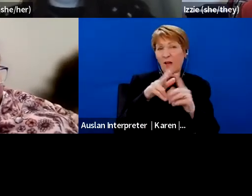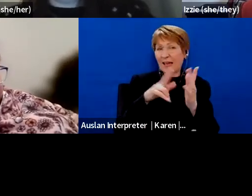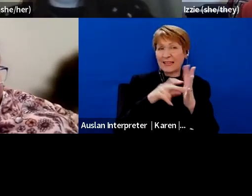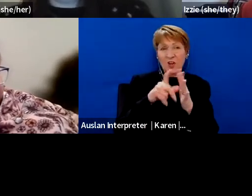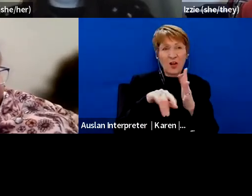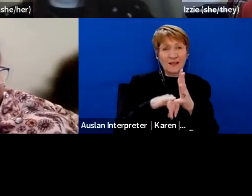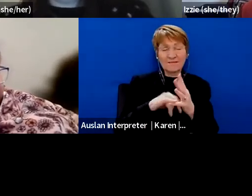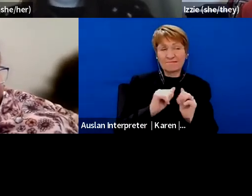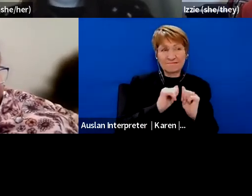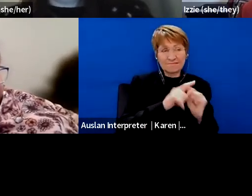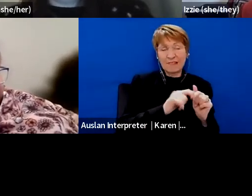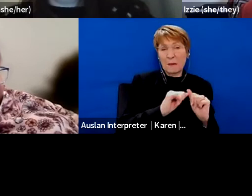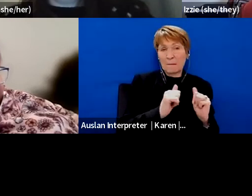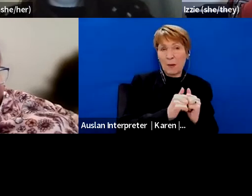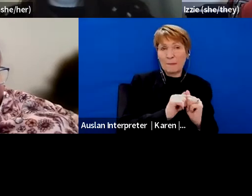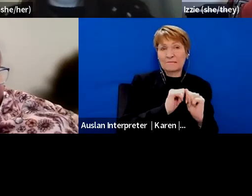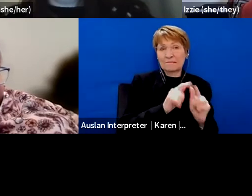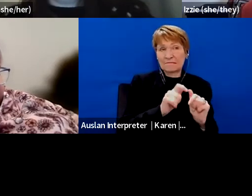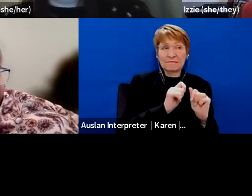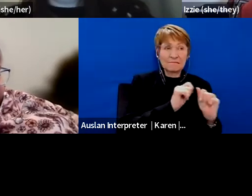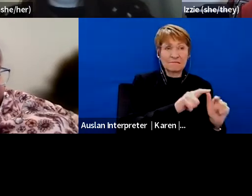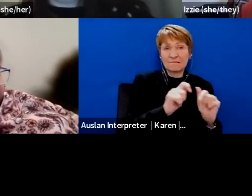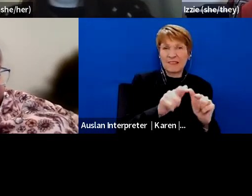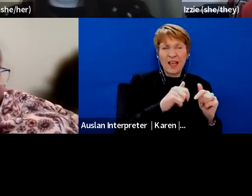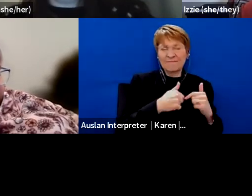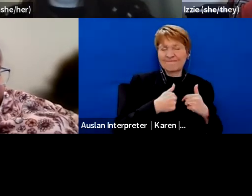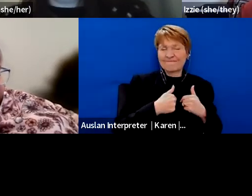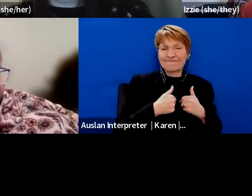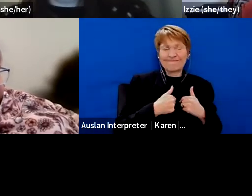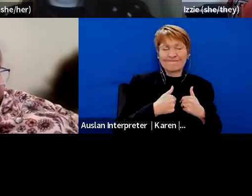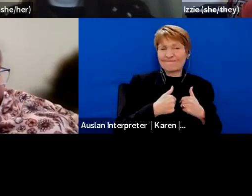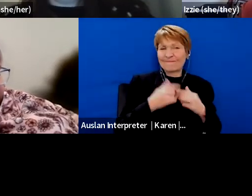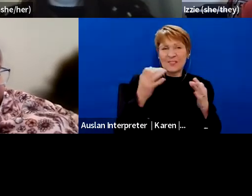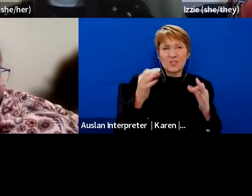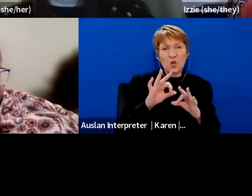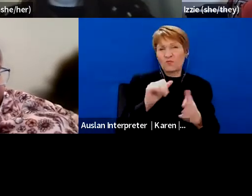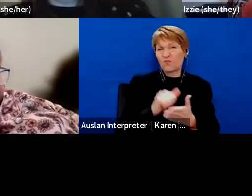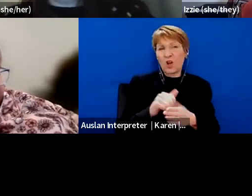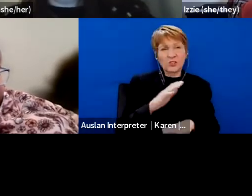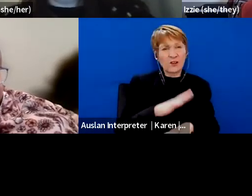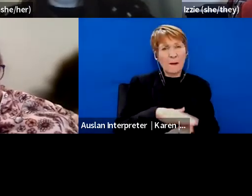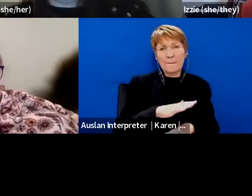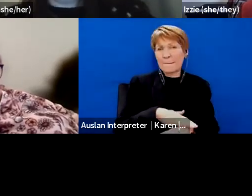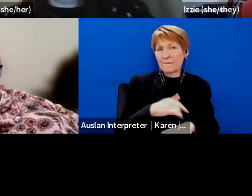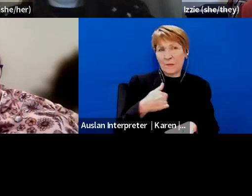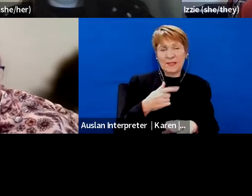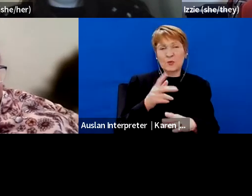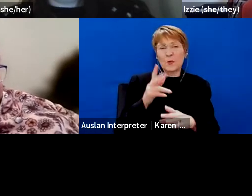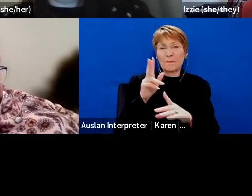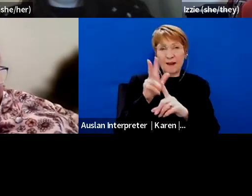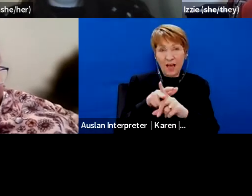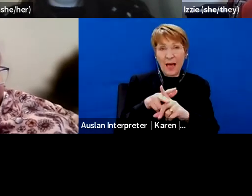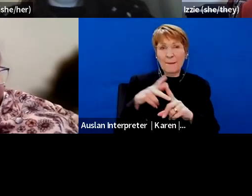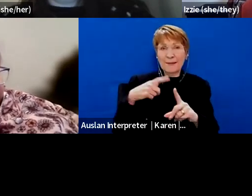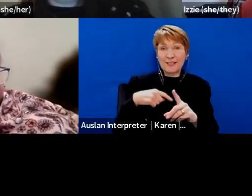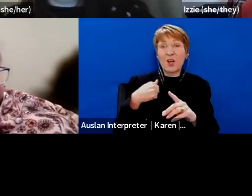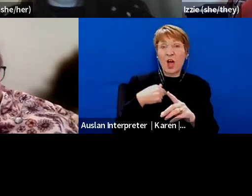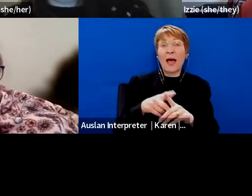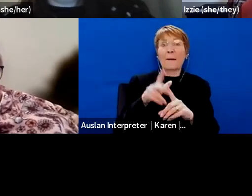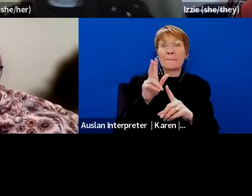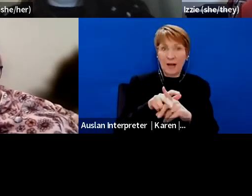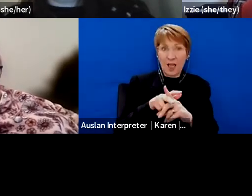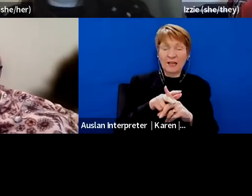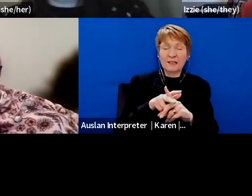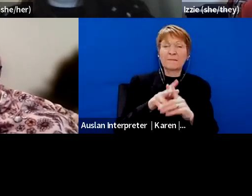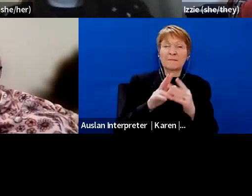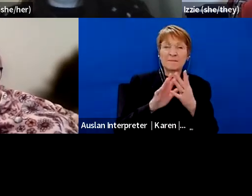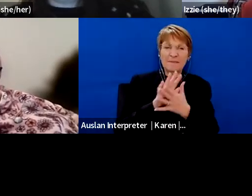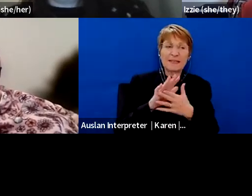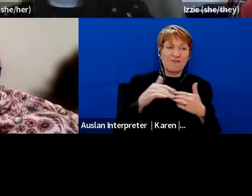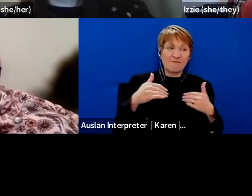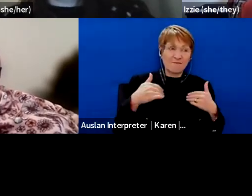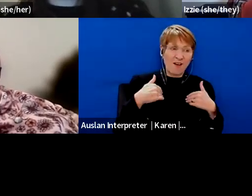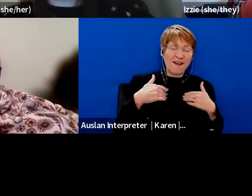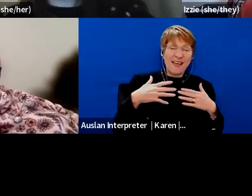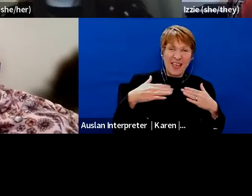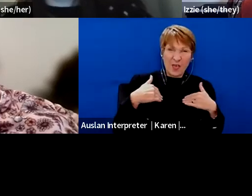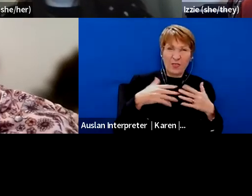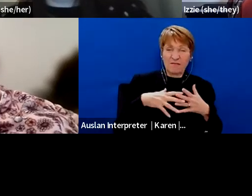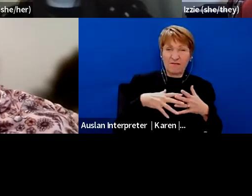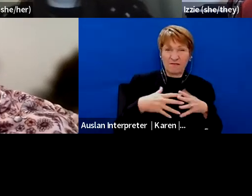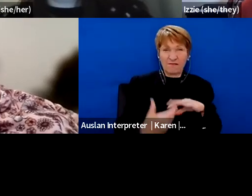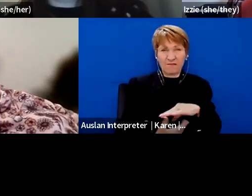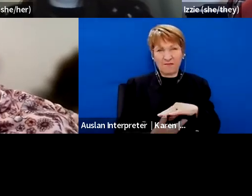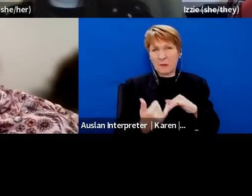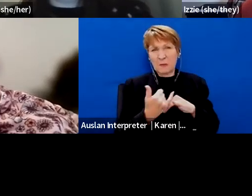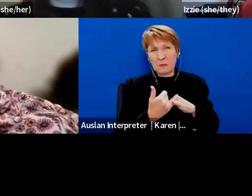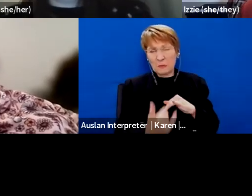And so many appointments that you need to go to and all those sorts of things that I just determined that it wasn't the right time for me to be applying family is because applying the process of applying was putting my health, like felt like making me